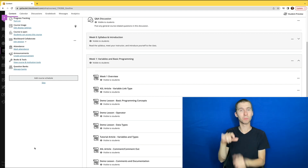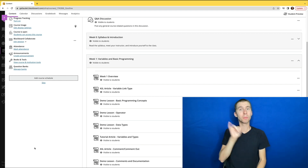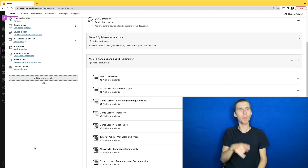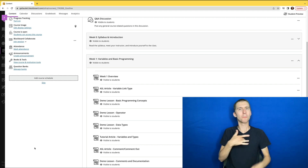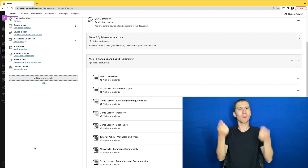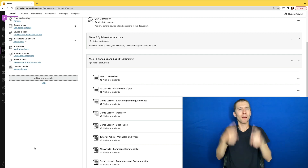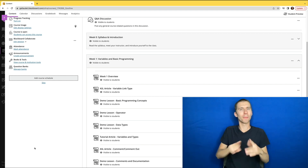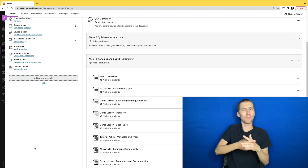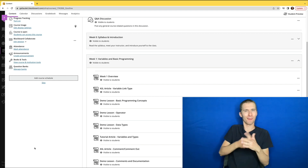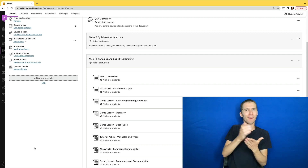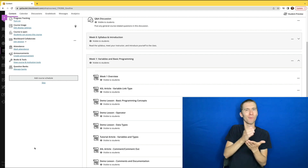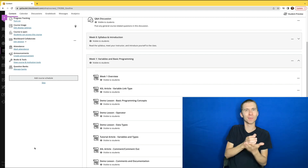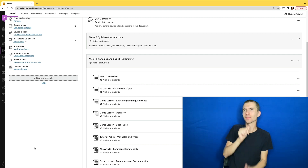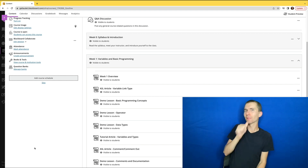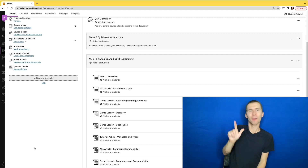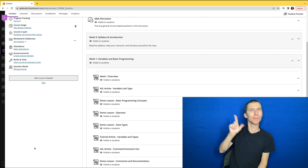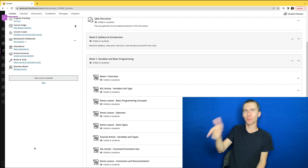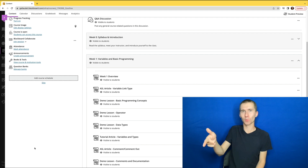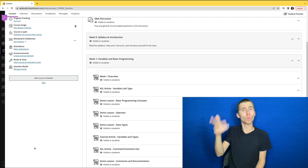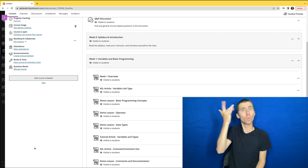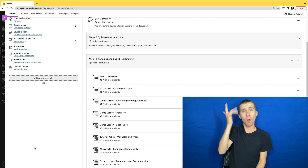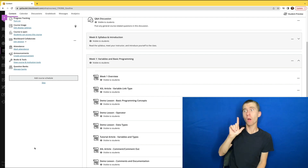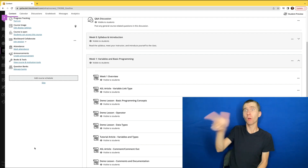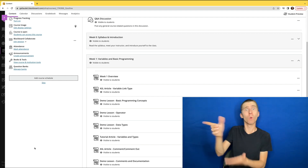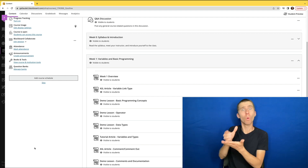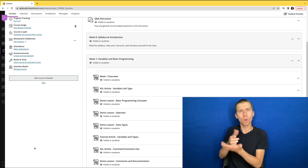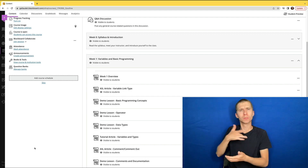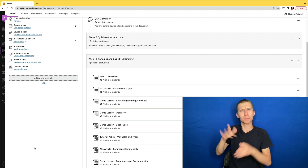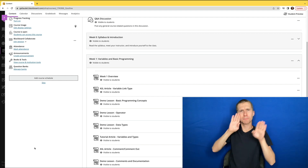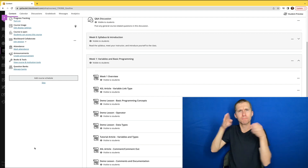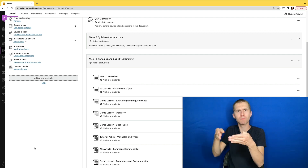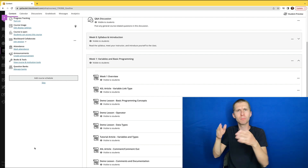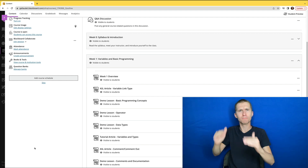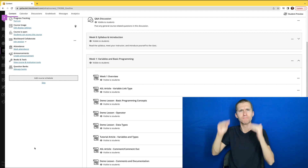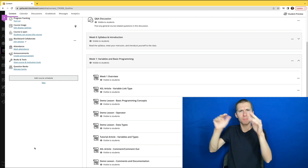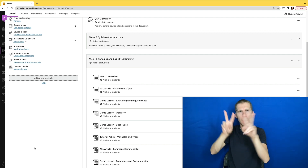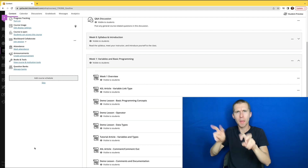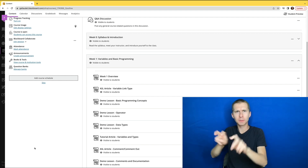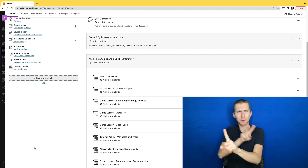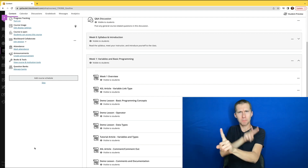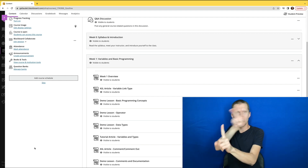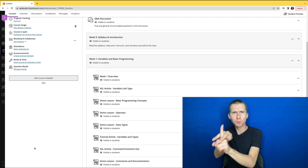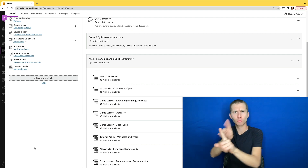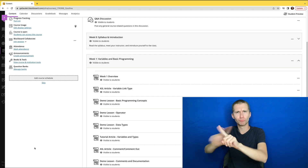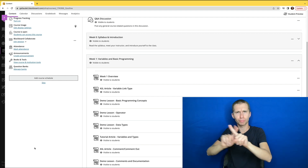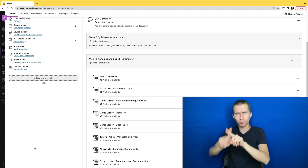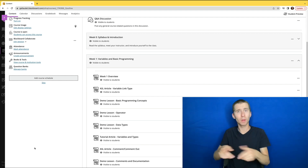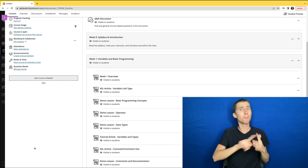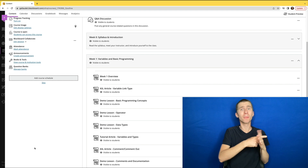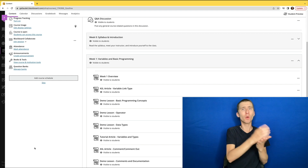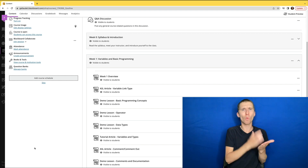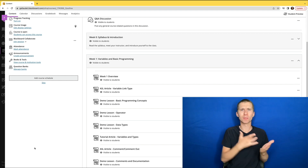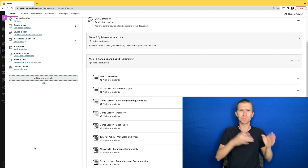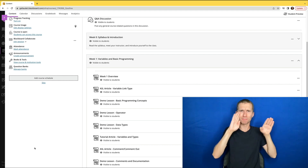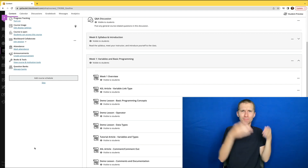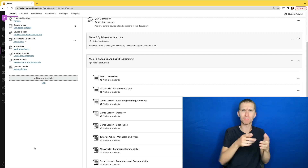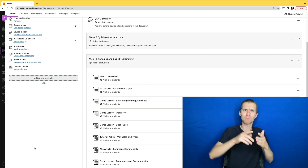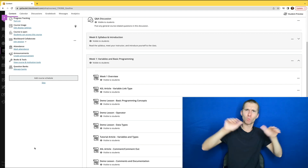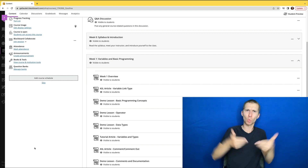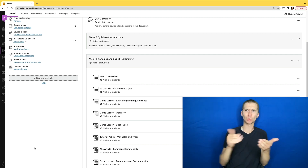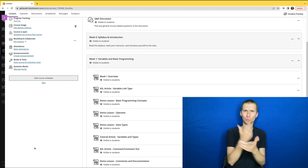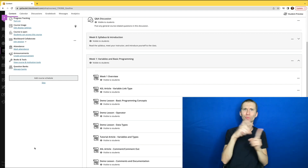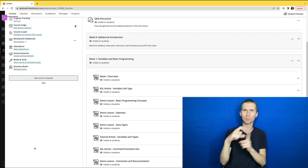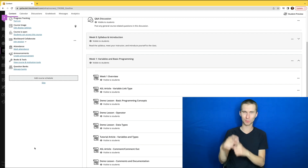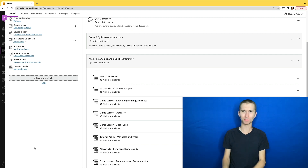Lectures with new vocabulary words tend to appear in the beginning of the course, not later on in the course because the focus is more on analyzing and applying concepts toward the end of the course.